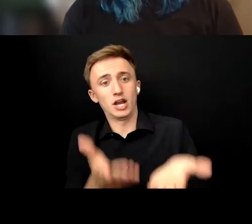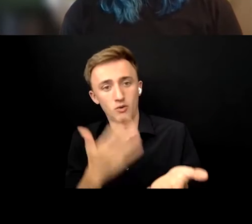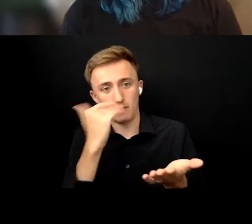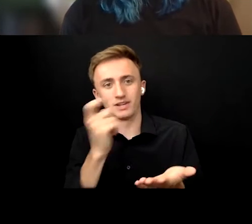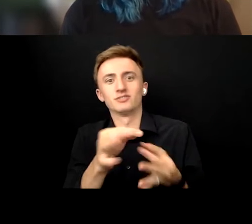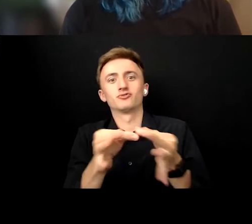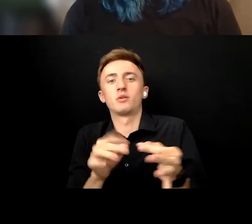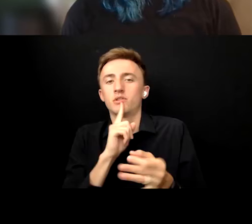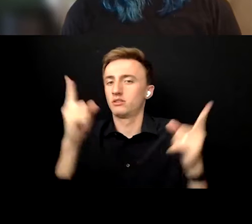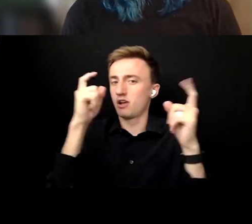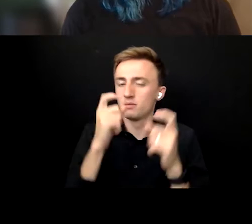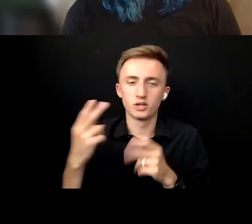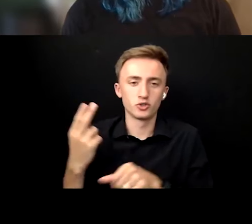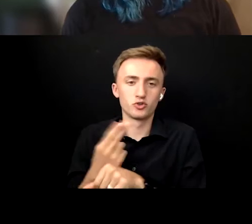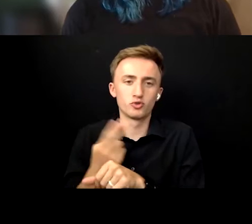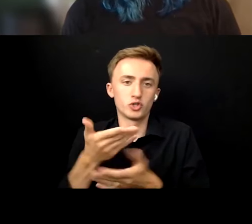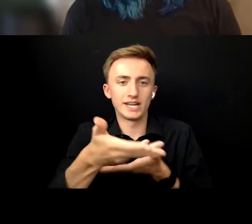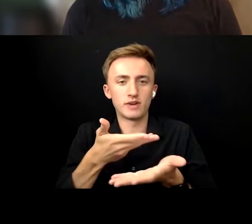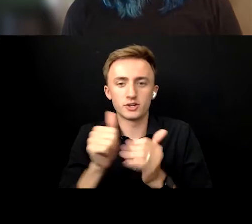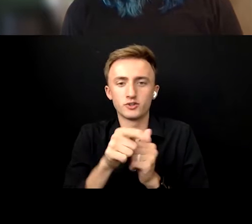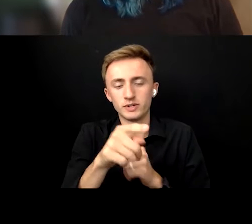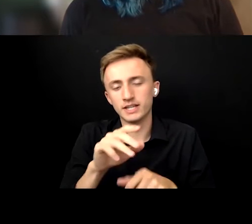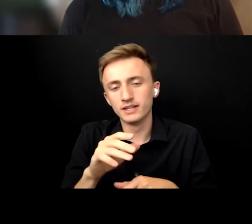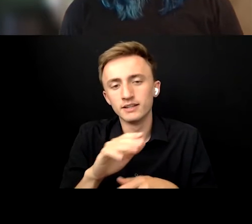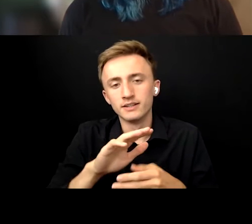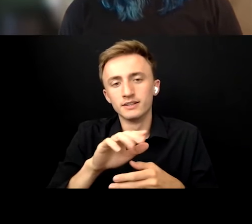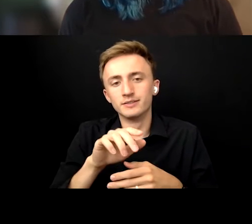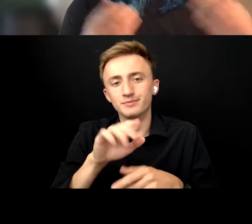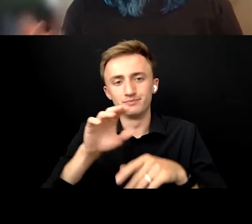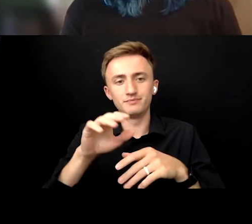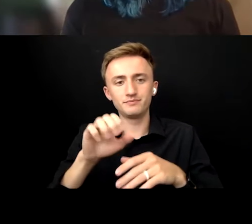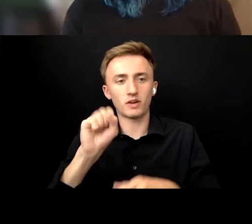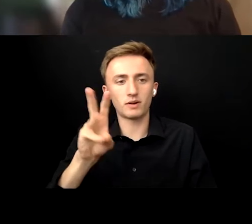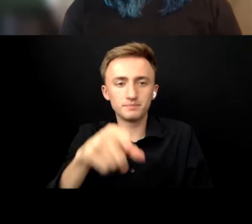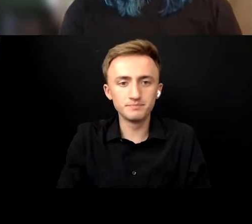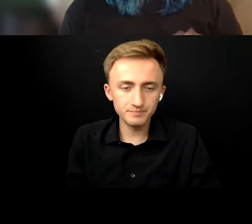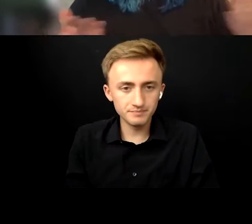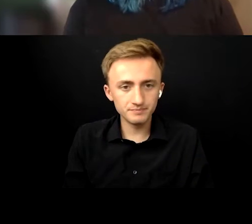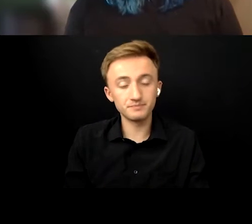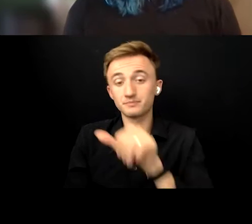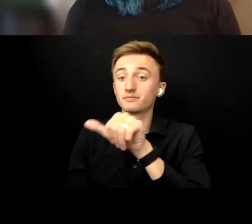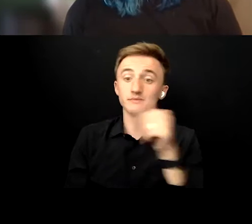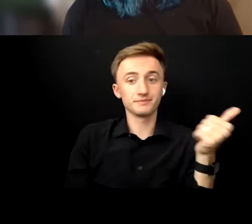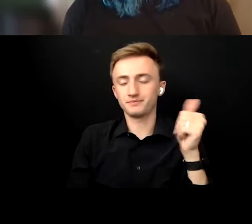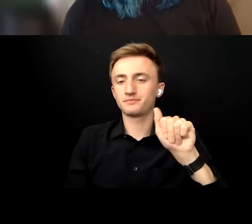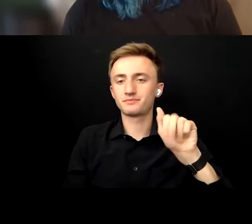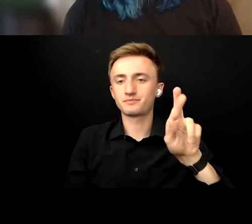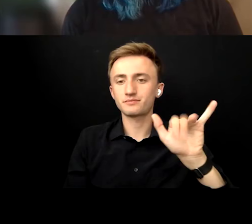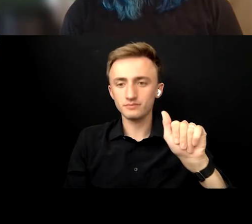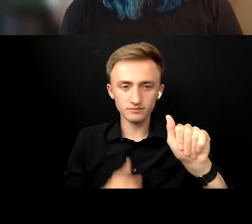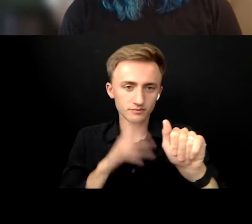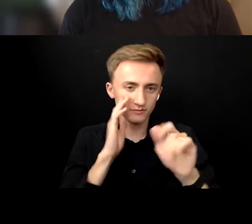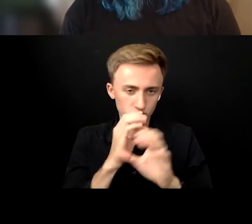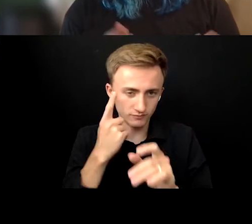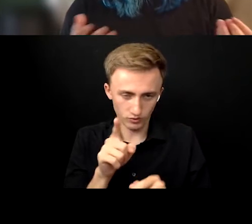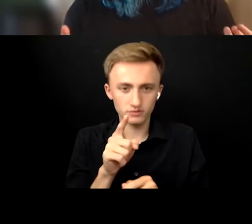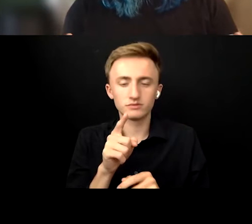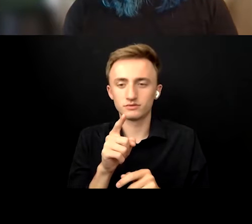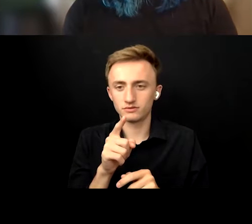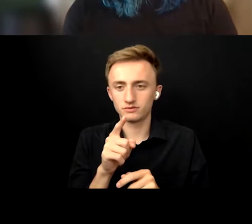user interaction. Another aria thing I will search for while we are on -- while we are on the subject